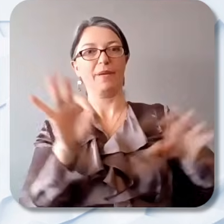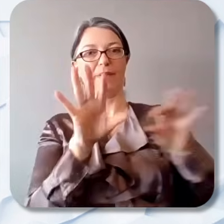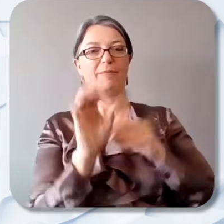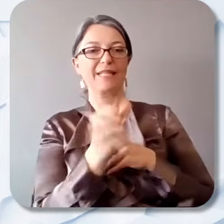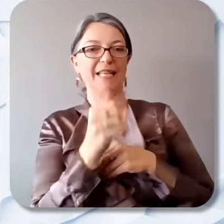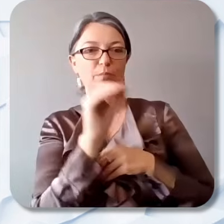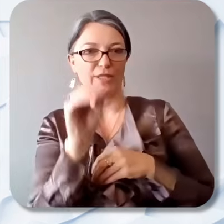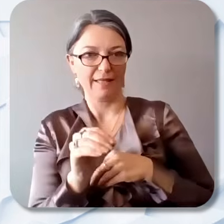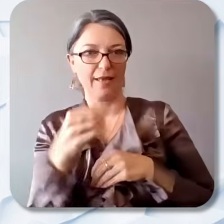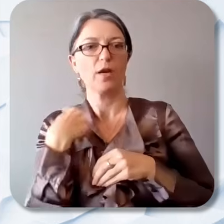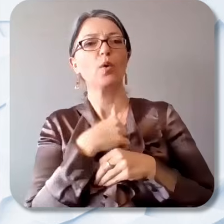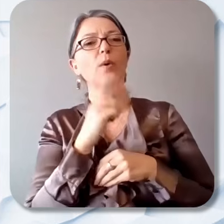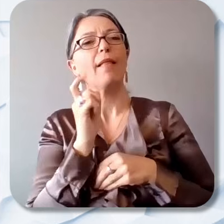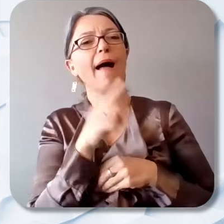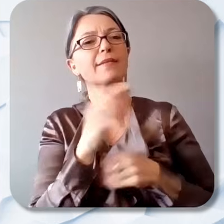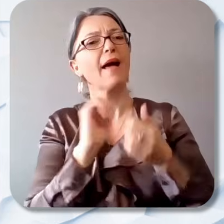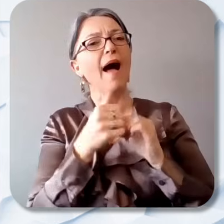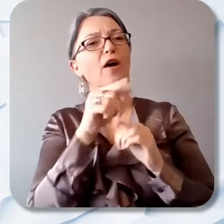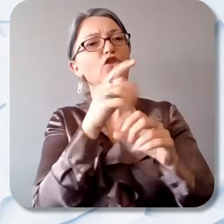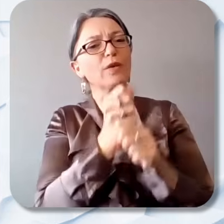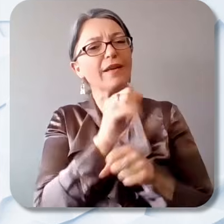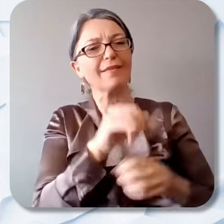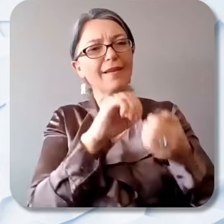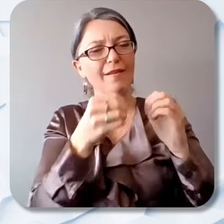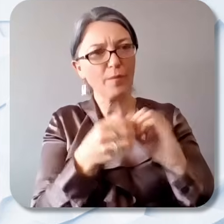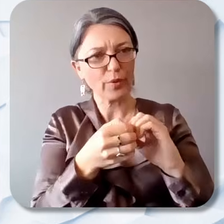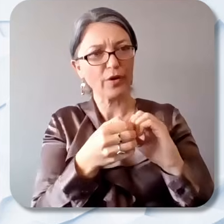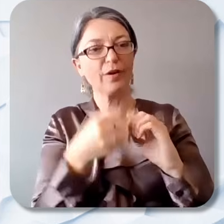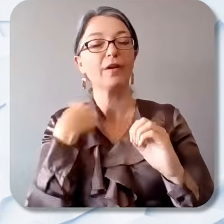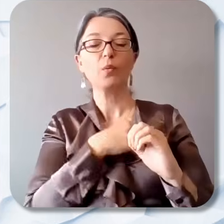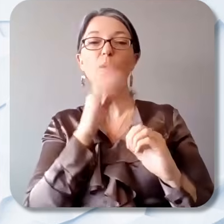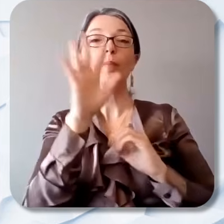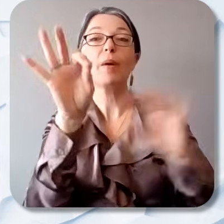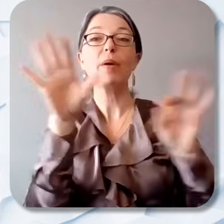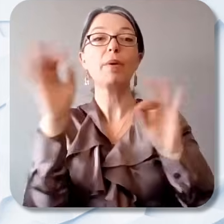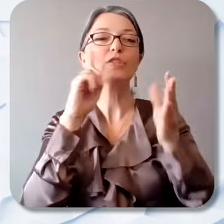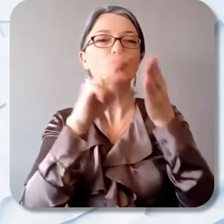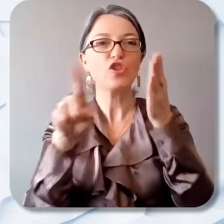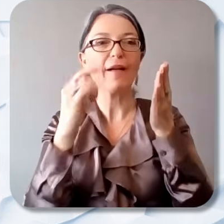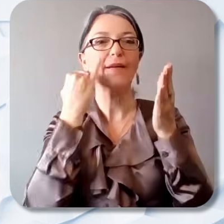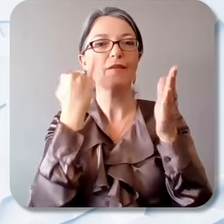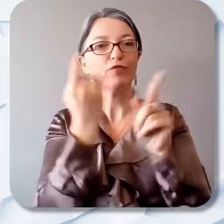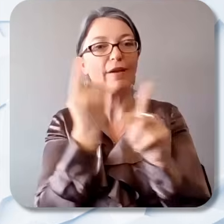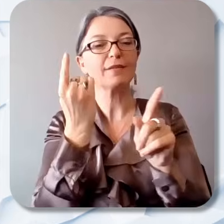how they got to those calculations, so we'll just kind of do a little bit of a validation just to check and balance, and we'll do that every year.